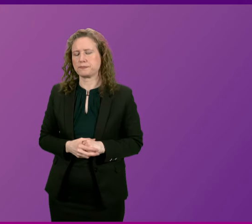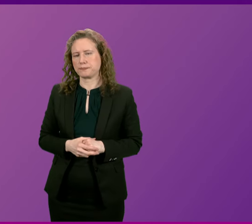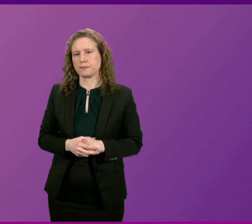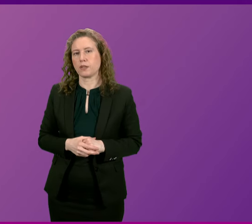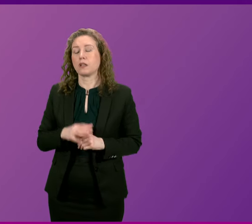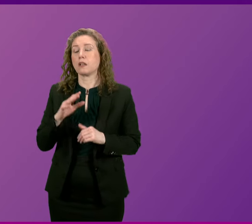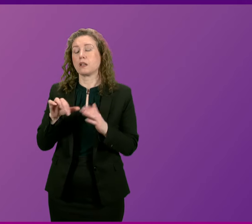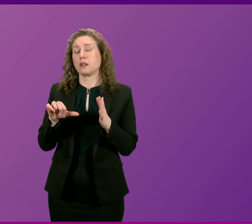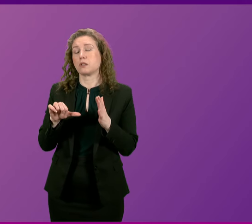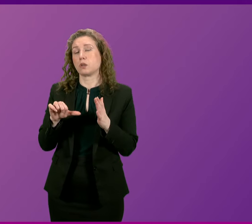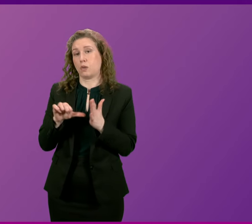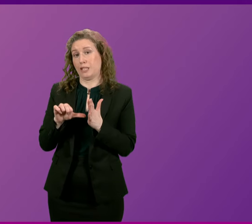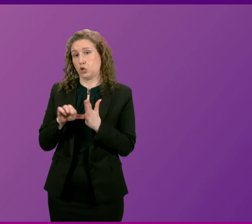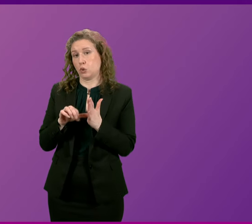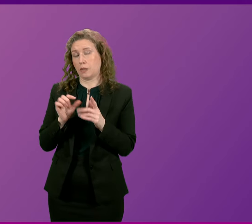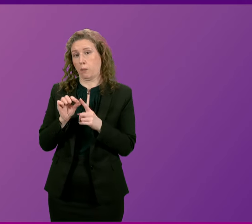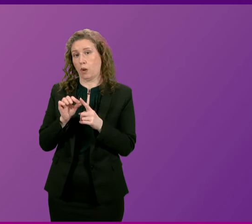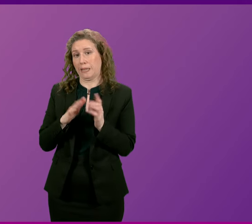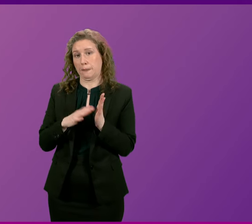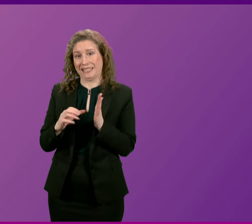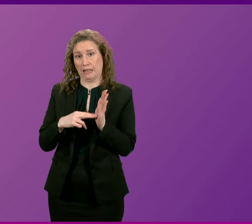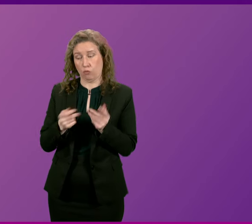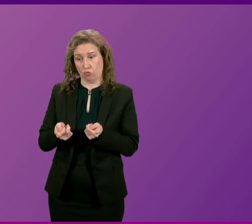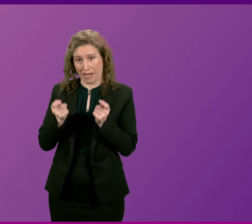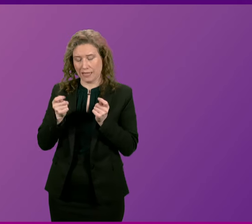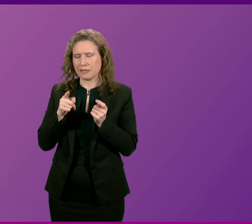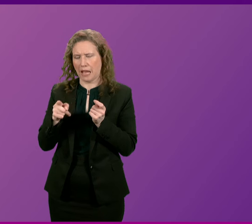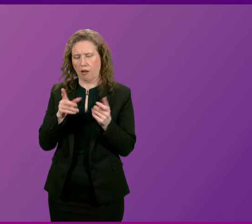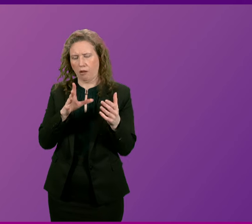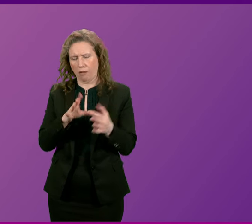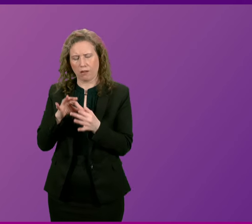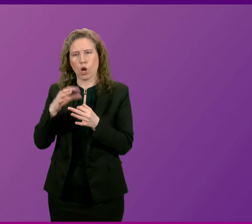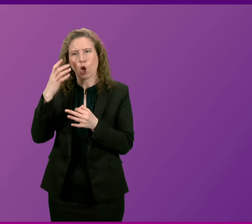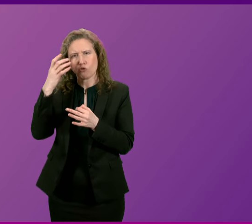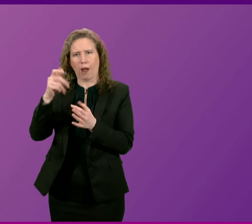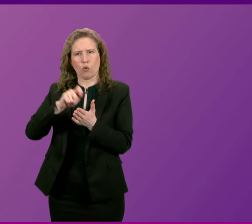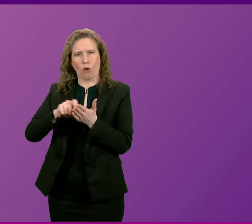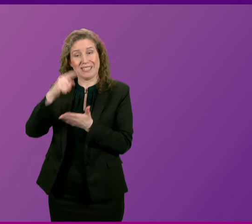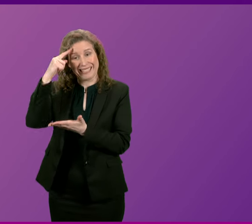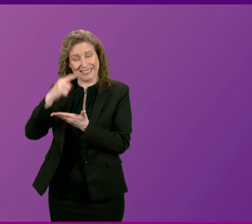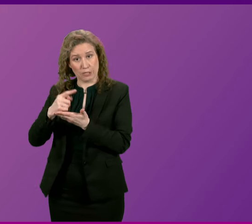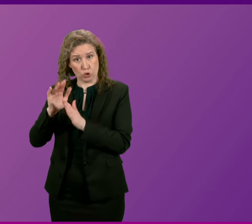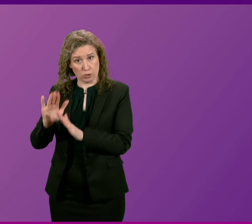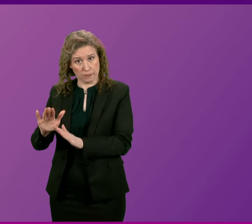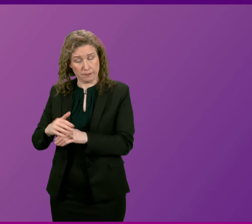The issues that Pauline McNeill raised are material to Crown Office decisions about the